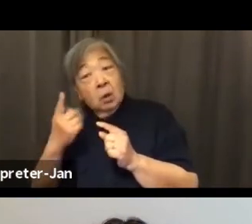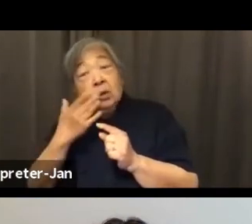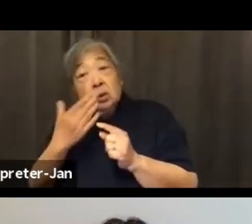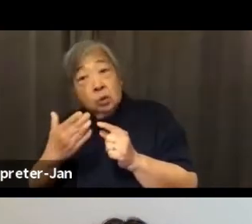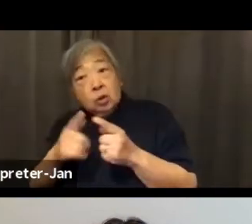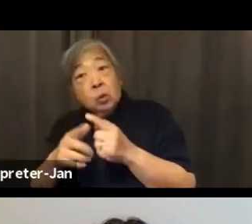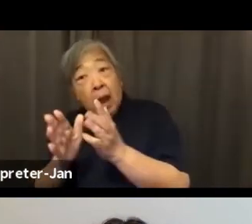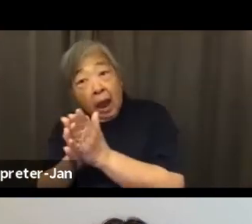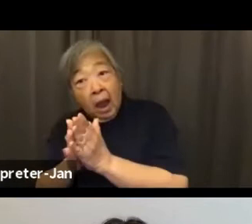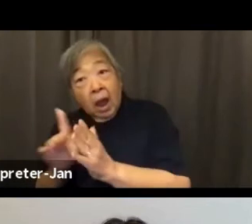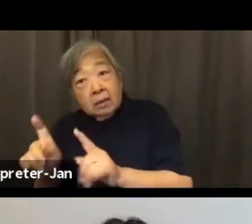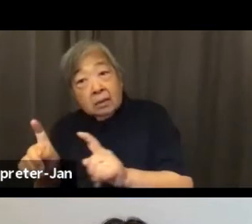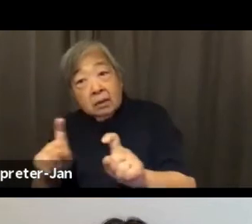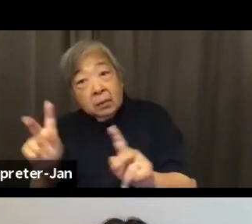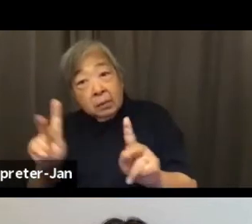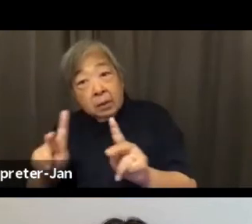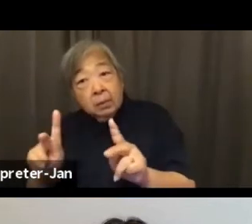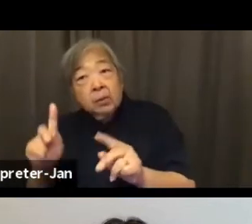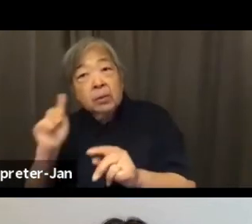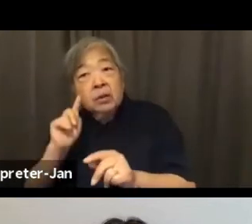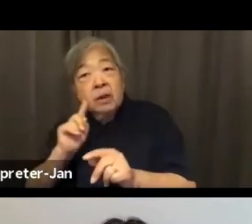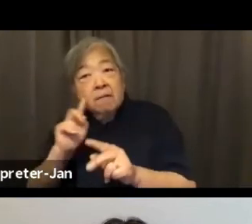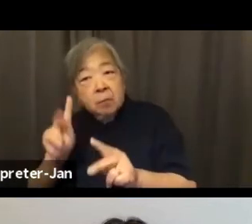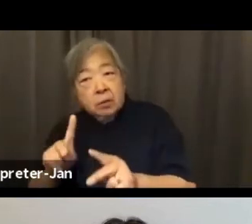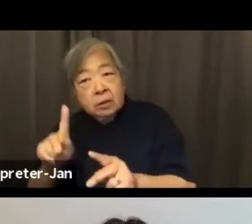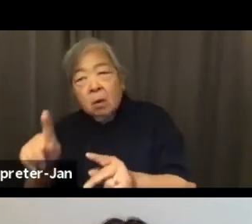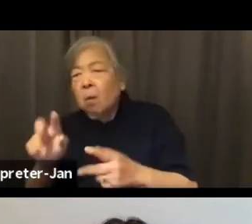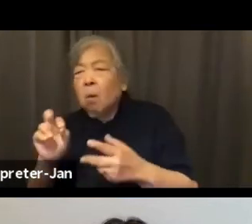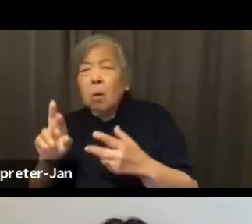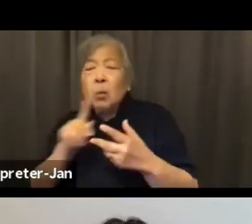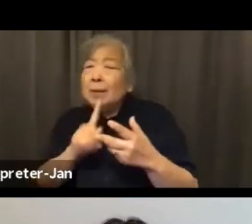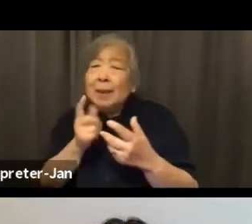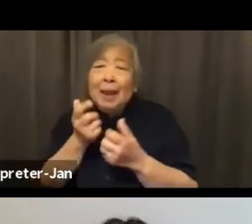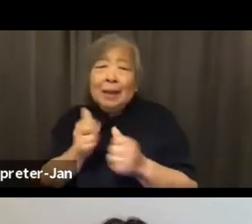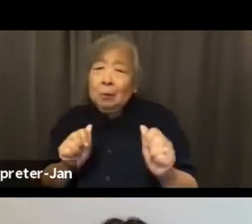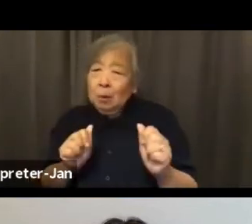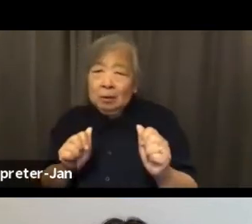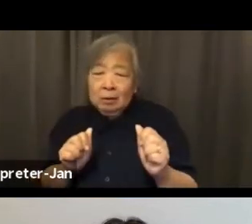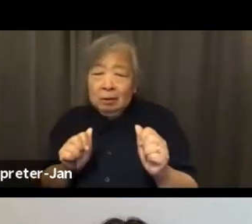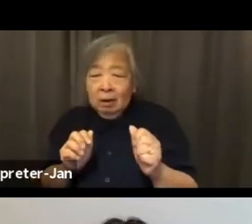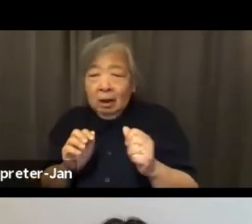people, the deaf person, or even anybody really how they want to do it because on the one